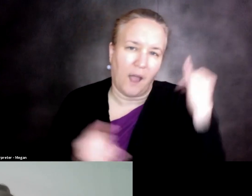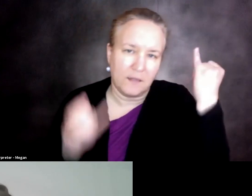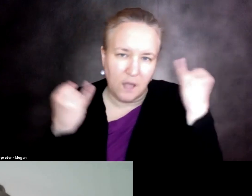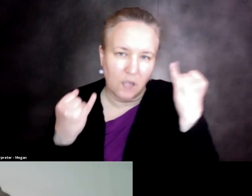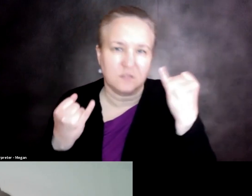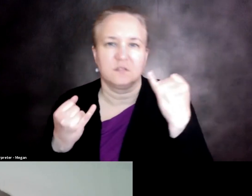be minoritized.